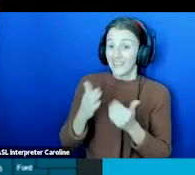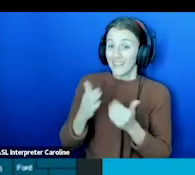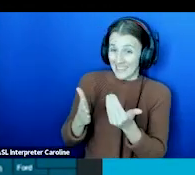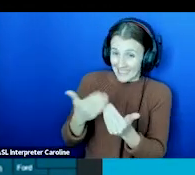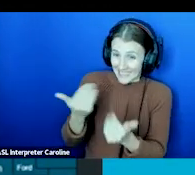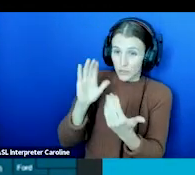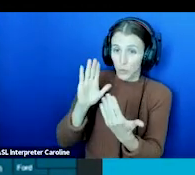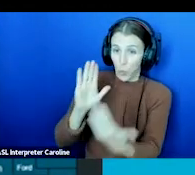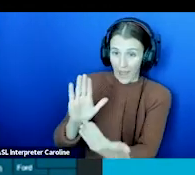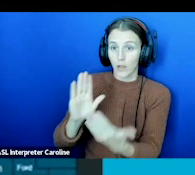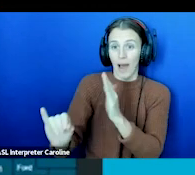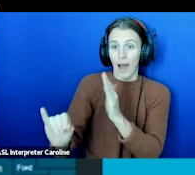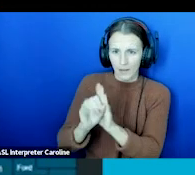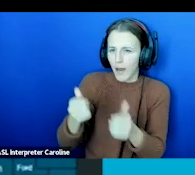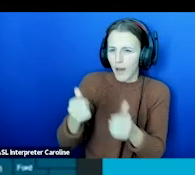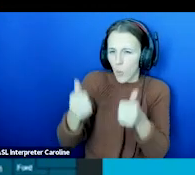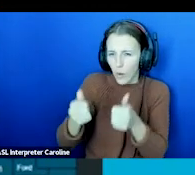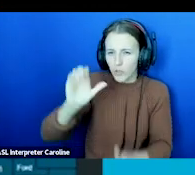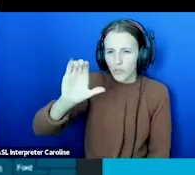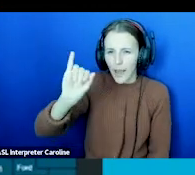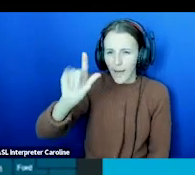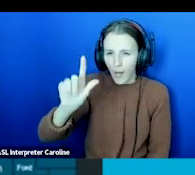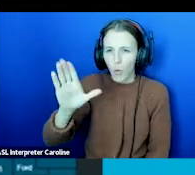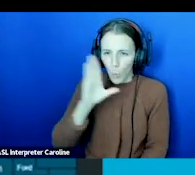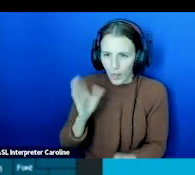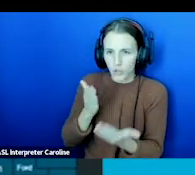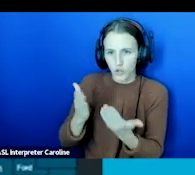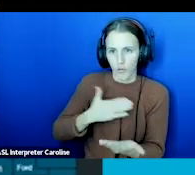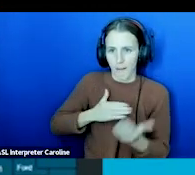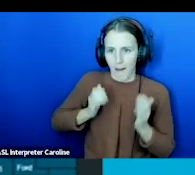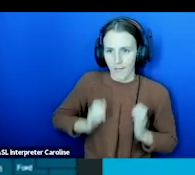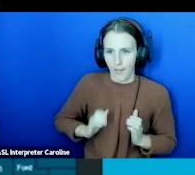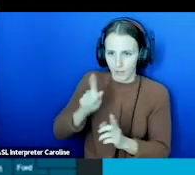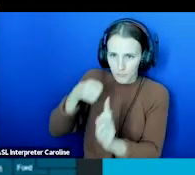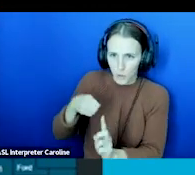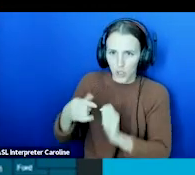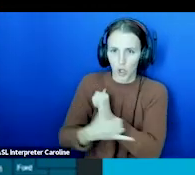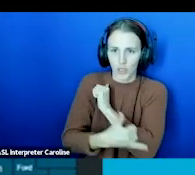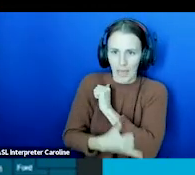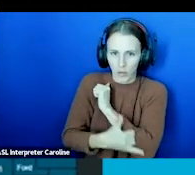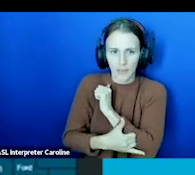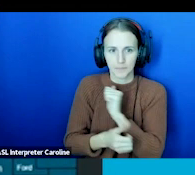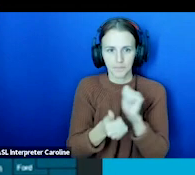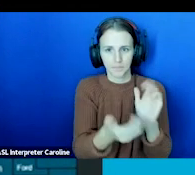WITHIN IT THERE ARE THE NAMES OF THE DIFFERENT COUNTIES. THE EASIEST WAY TO IDENTIFY